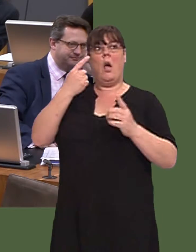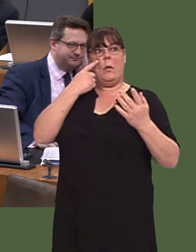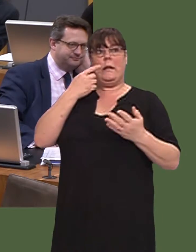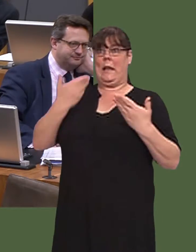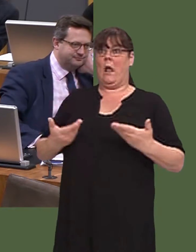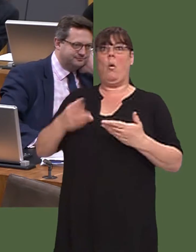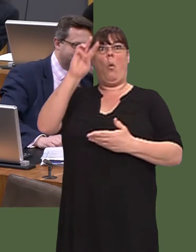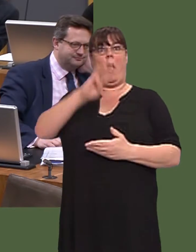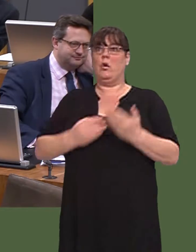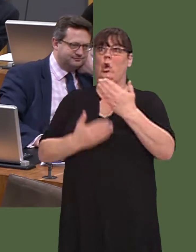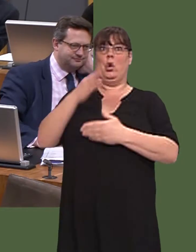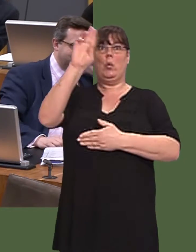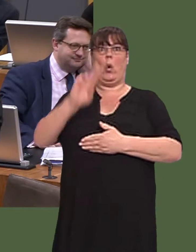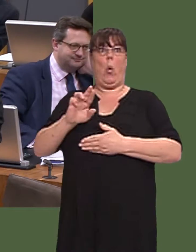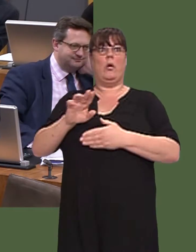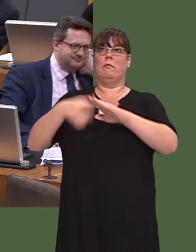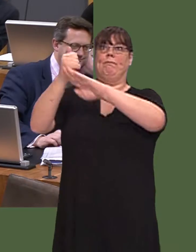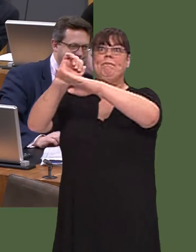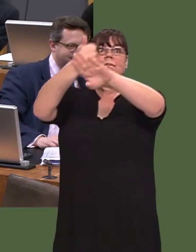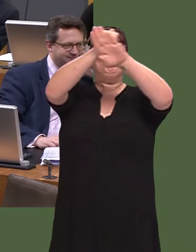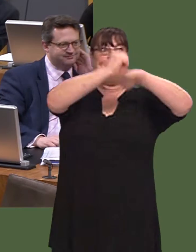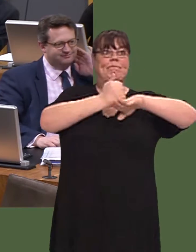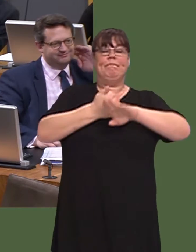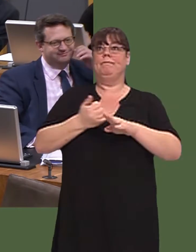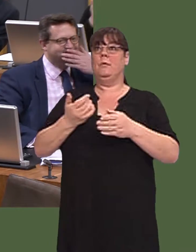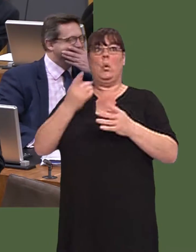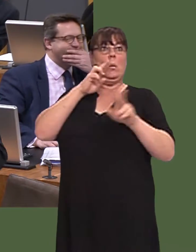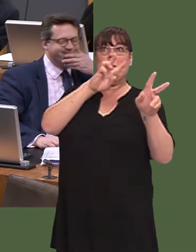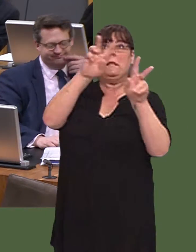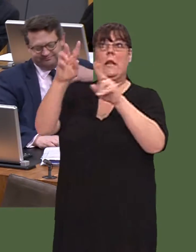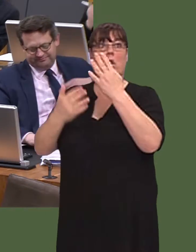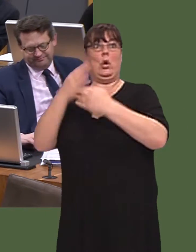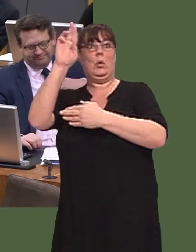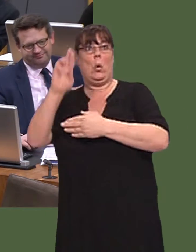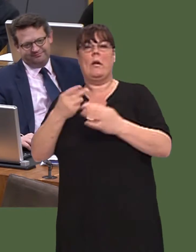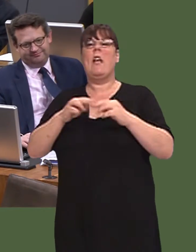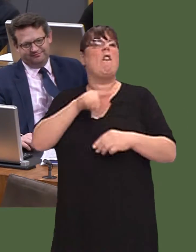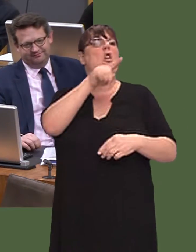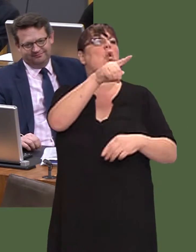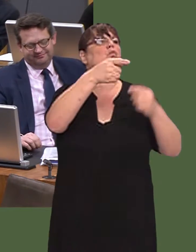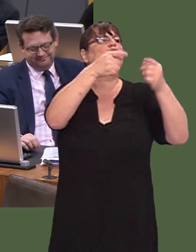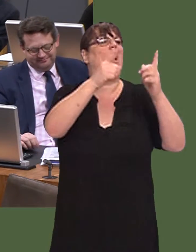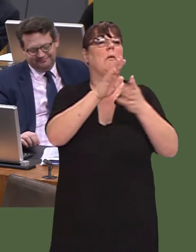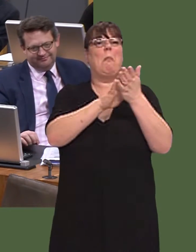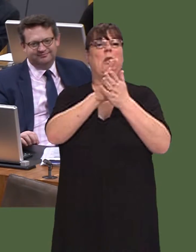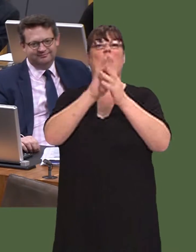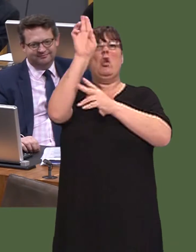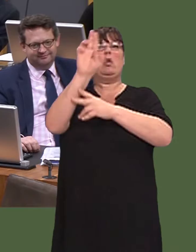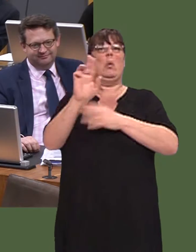We see a school buildings programmeónew schools opening all across Wales. Members will see where they are. If he had been in charge, nothing wouldíve been built, because there wouldnít be a school